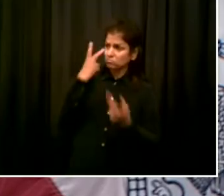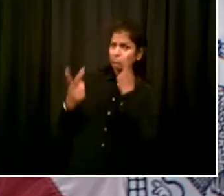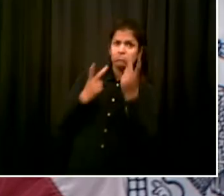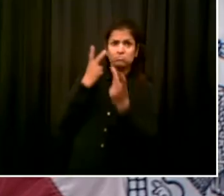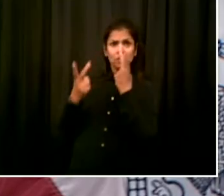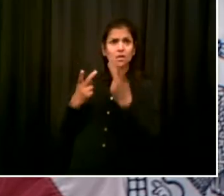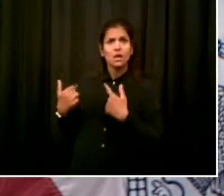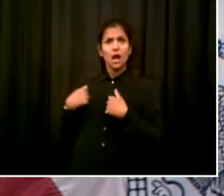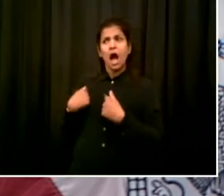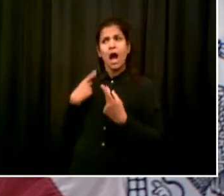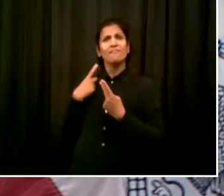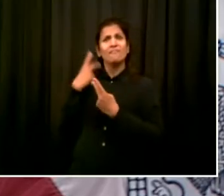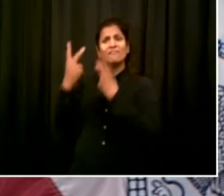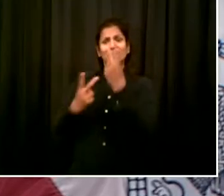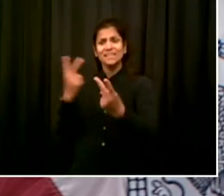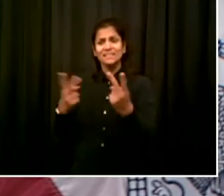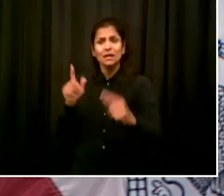EACH SHOW RESPECT FOR EACH OTHER, OPEP LE